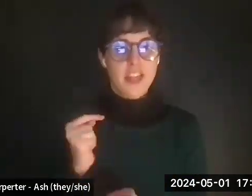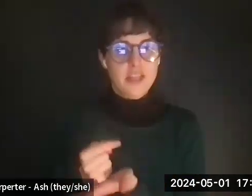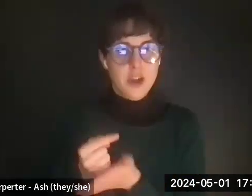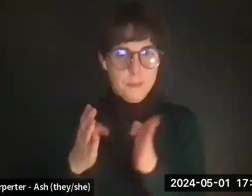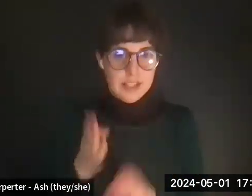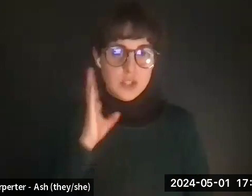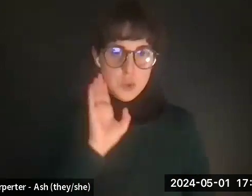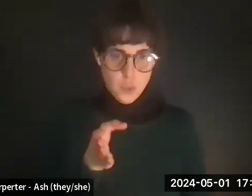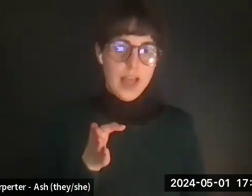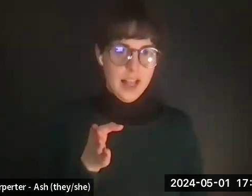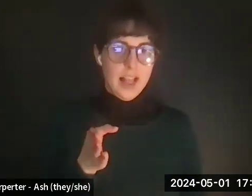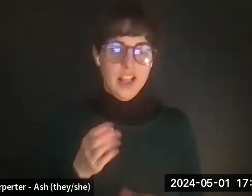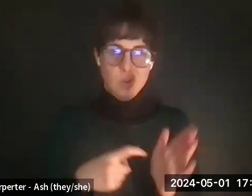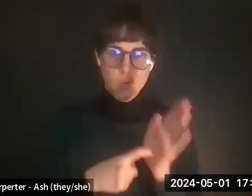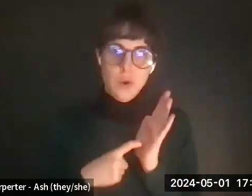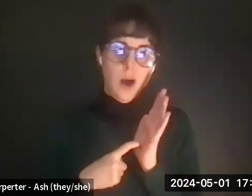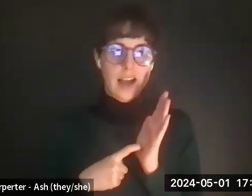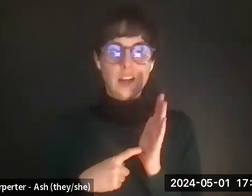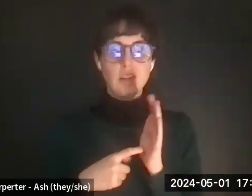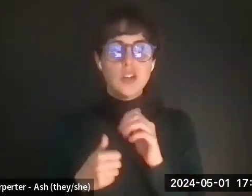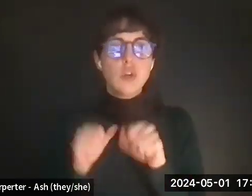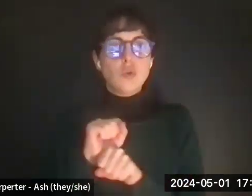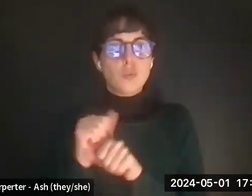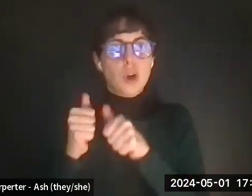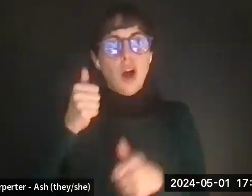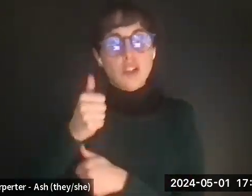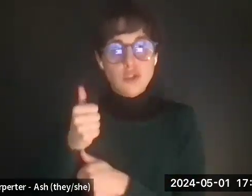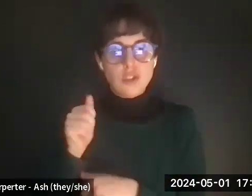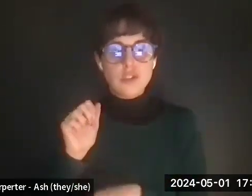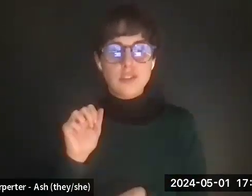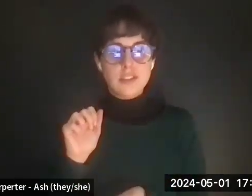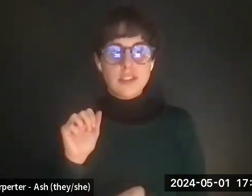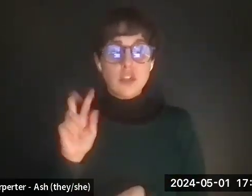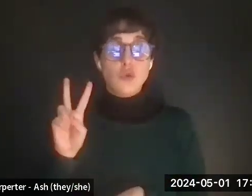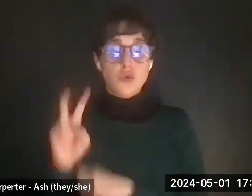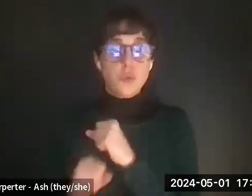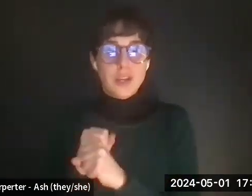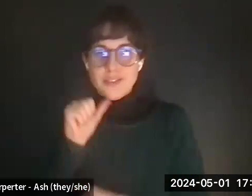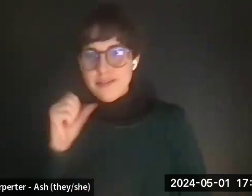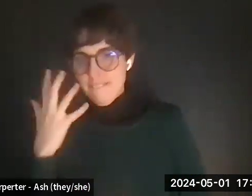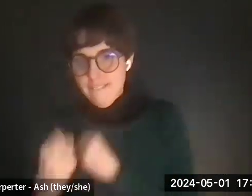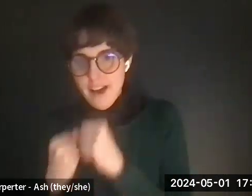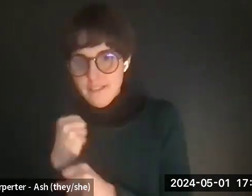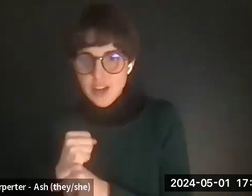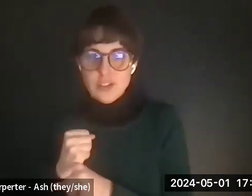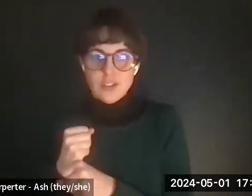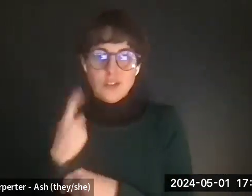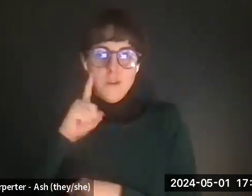with five years of experience will be reduced two years to align with all other master level counselor professions.